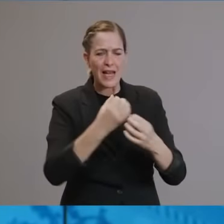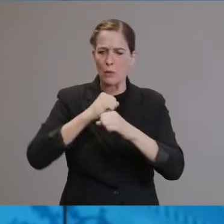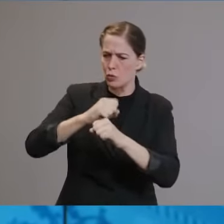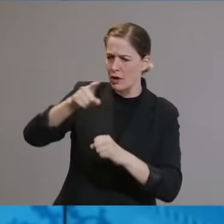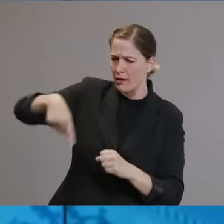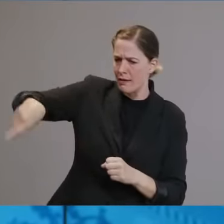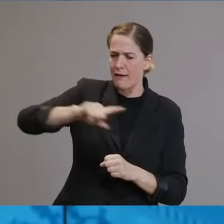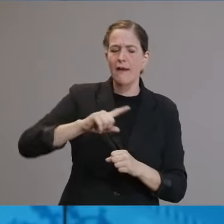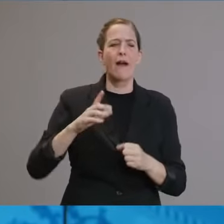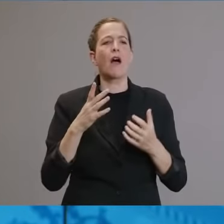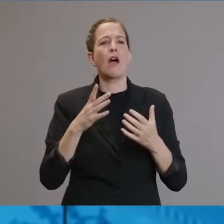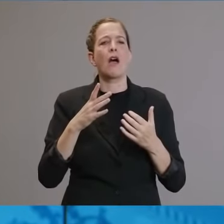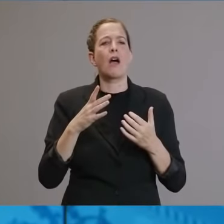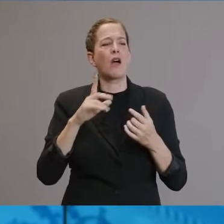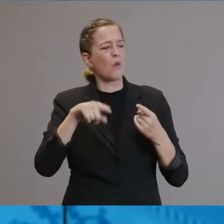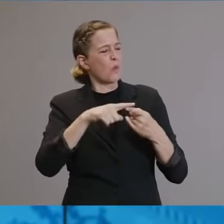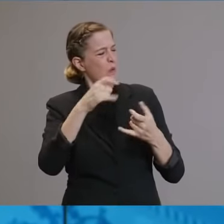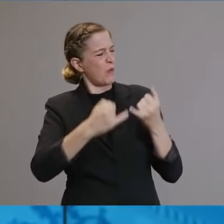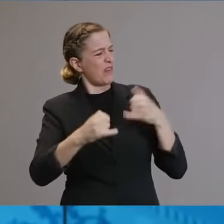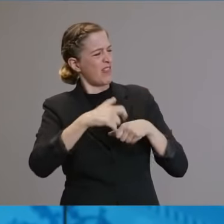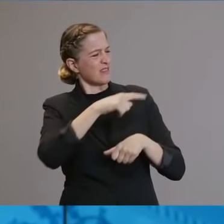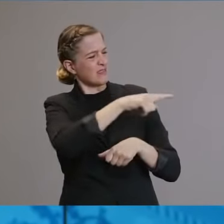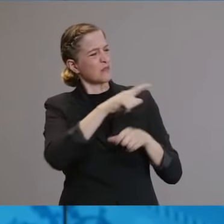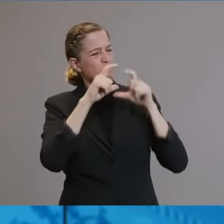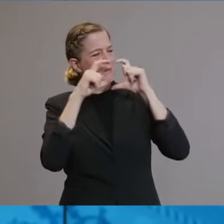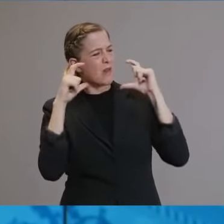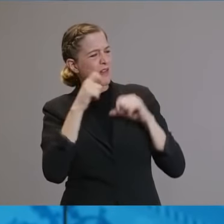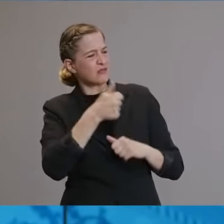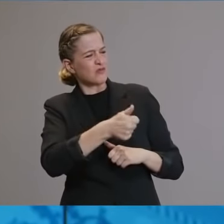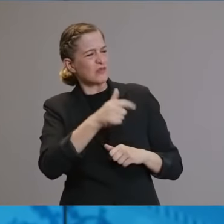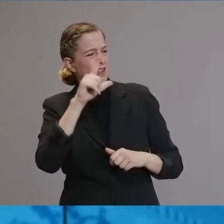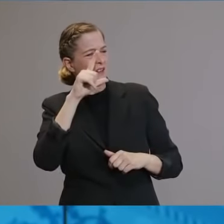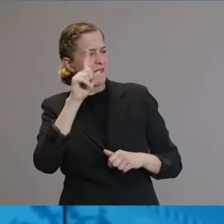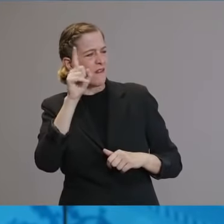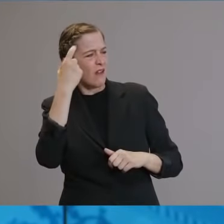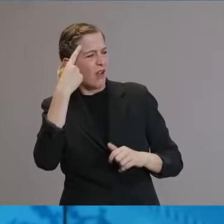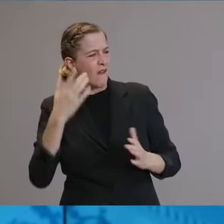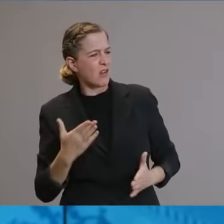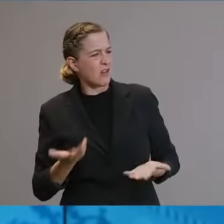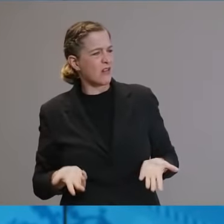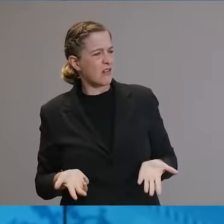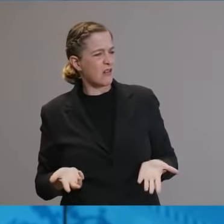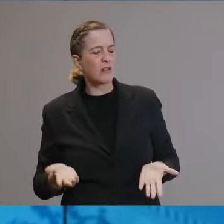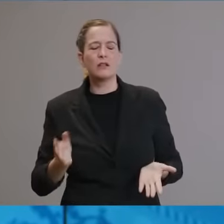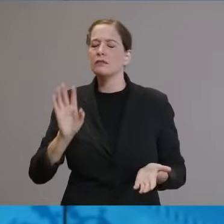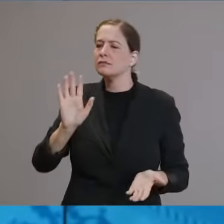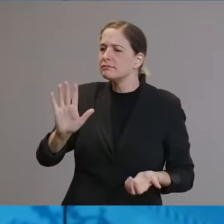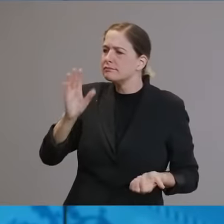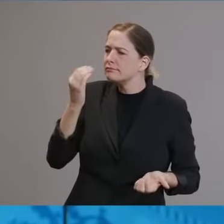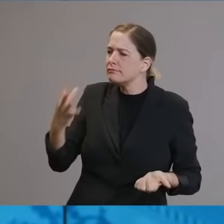TIME YOU WORE A FACE MASK, GOVERNOR? WELL, FIRST I WANT TO SAY I AM ALL FOR FACE MASKS WHEN YOU CAN'T PHYSICALLY DISTANCE.